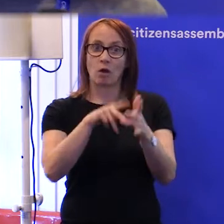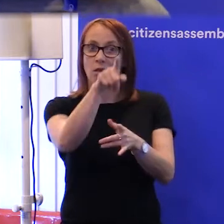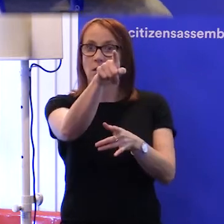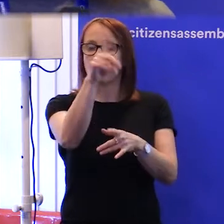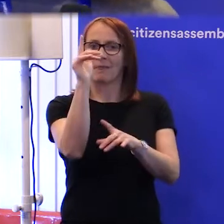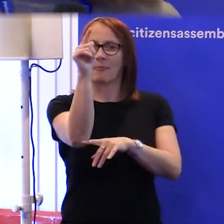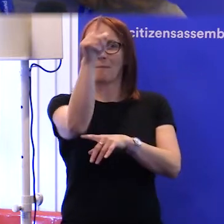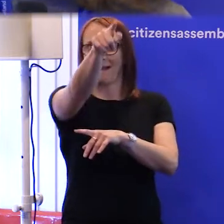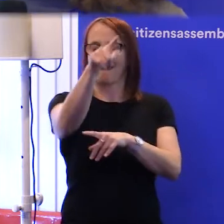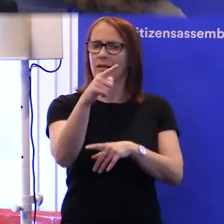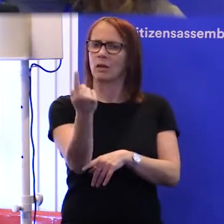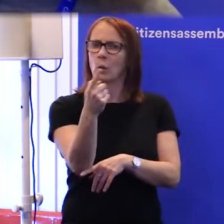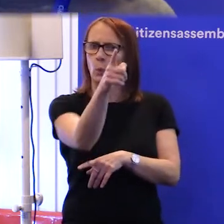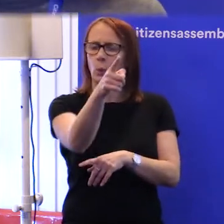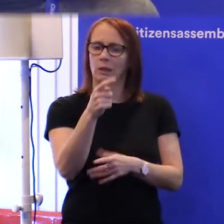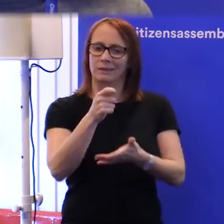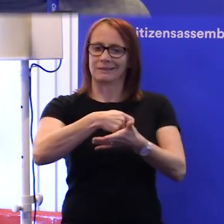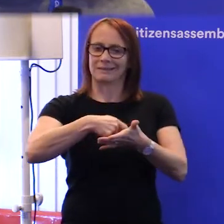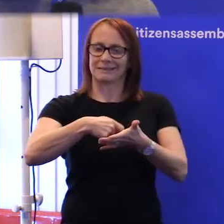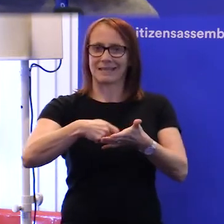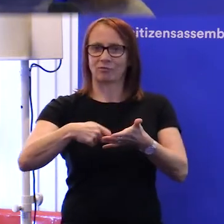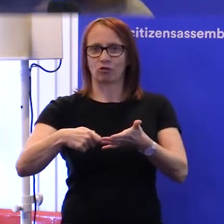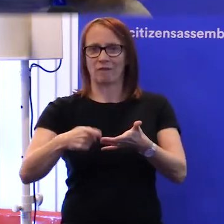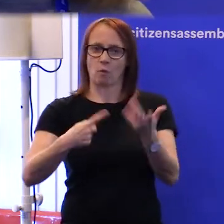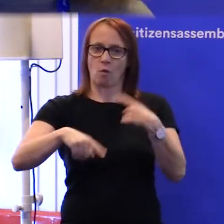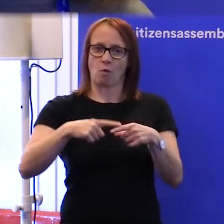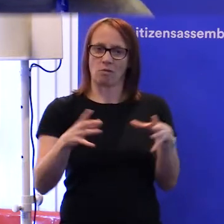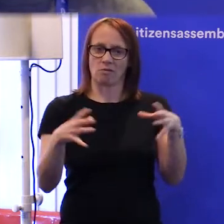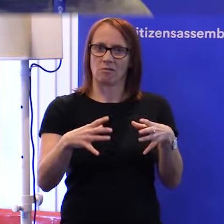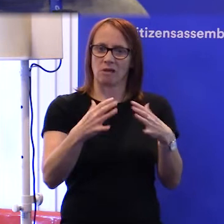Ian Davidson is the secretary for the secretary for the Assembly and he is